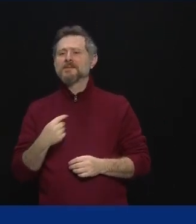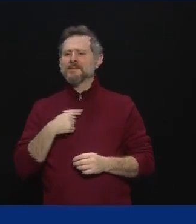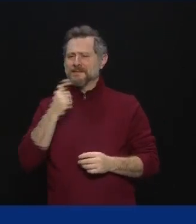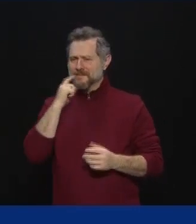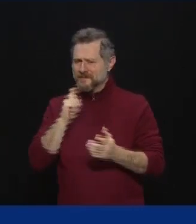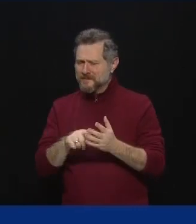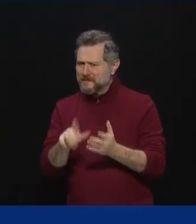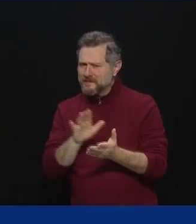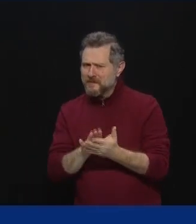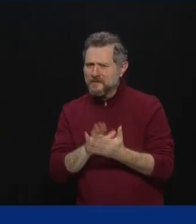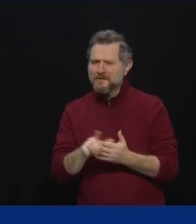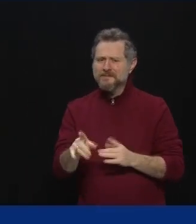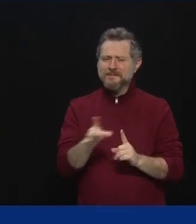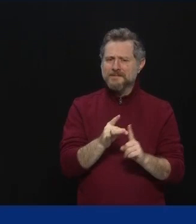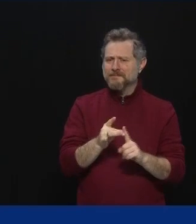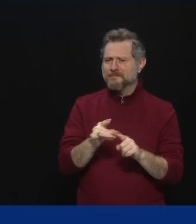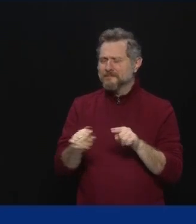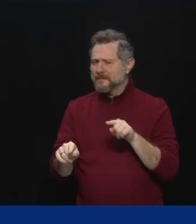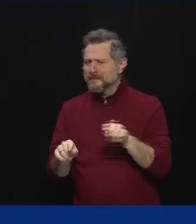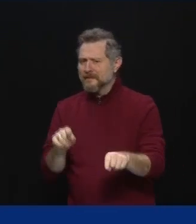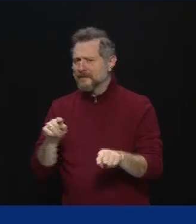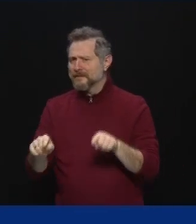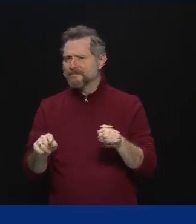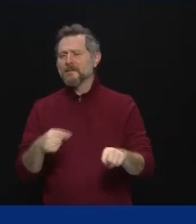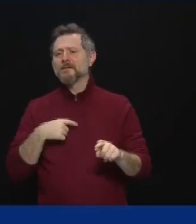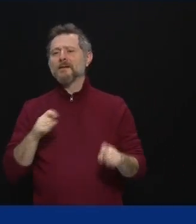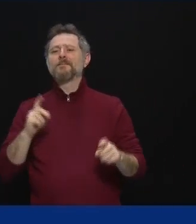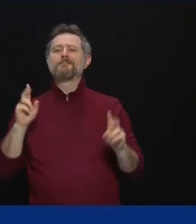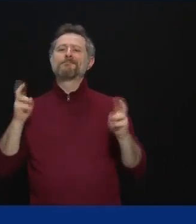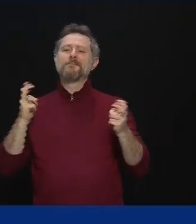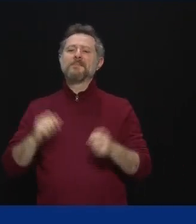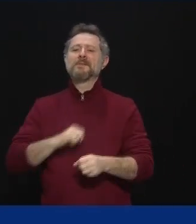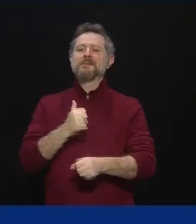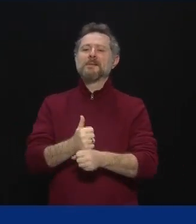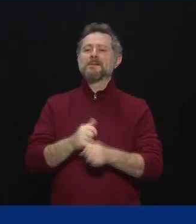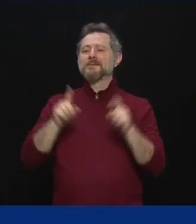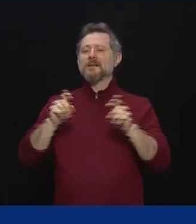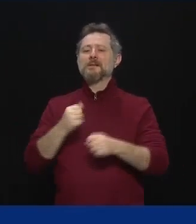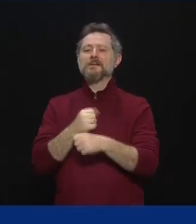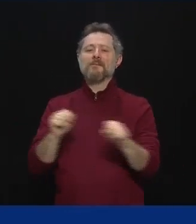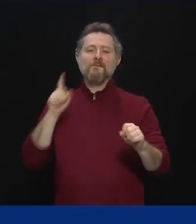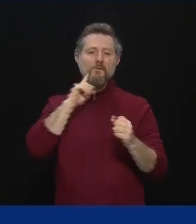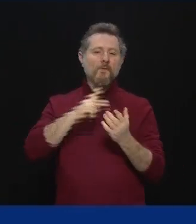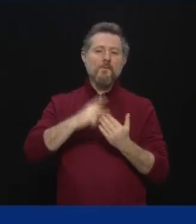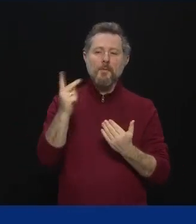NOVEMBER 11th. THAT WE'RE SEEING OCCASIONAL